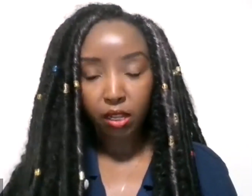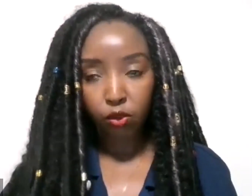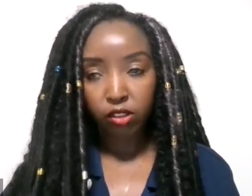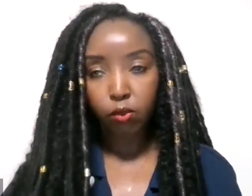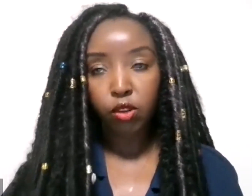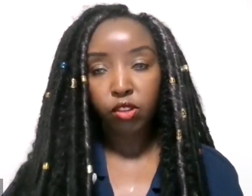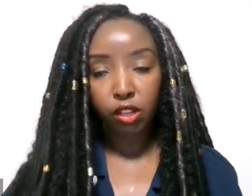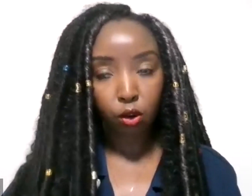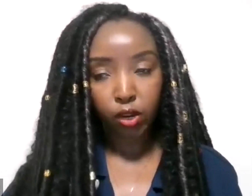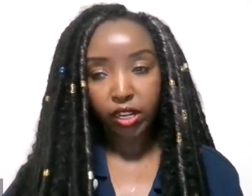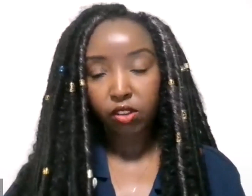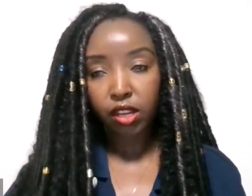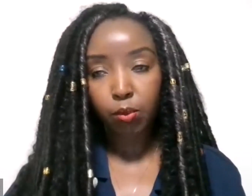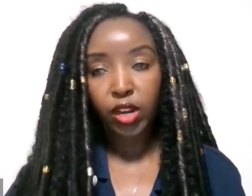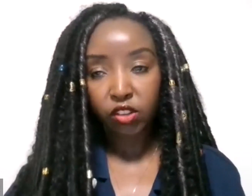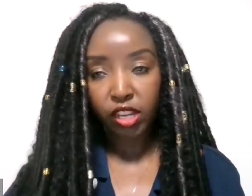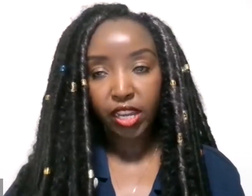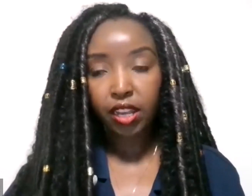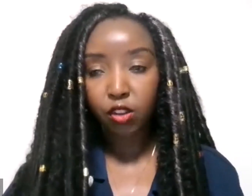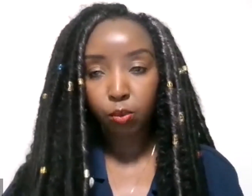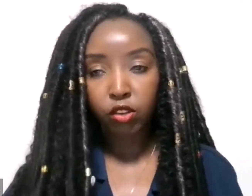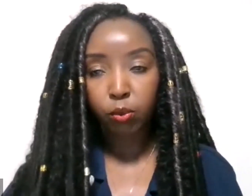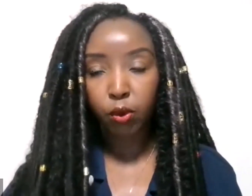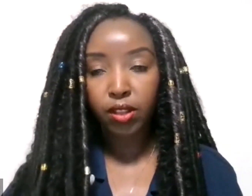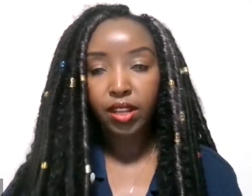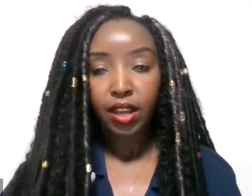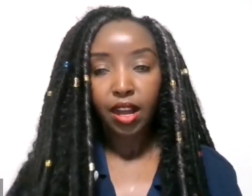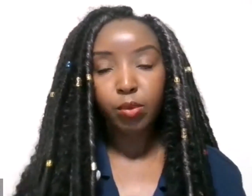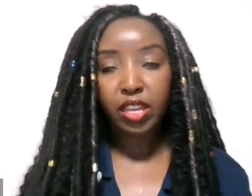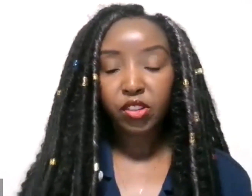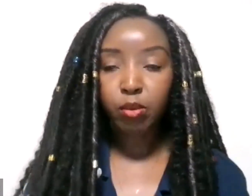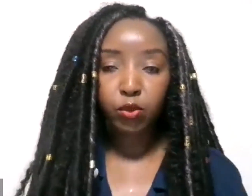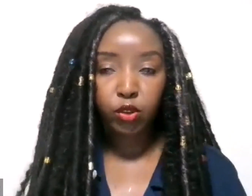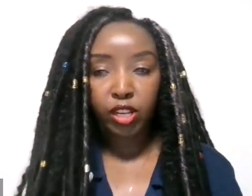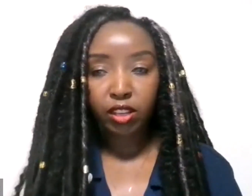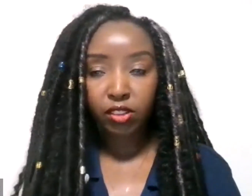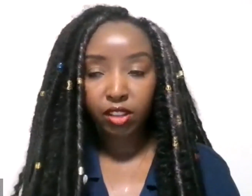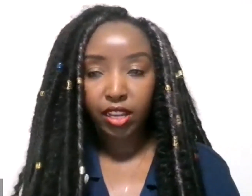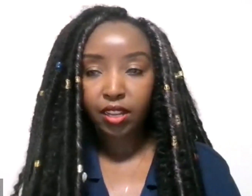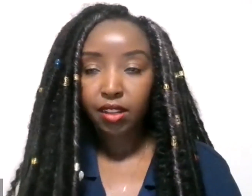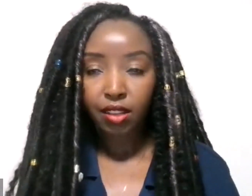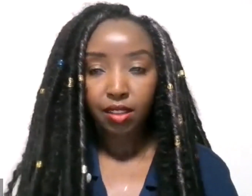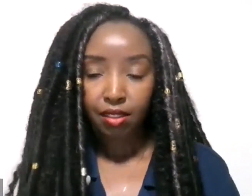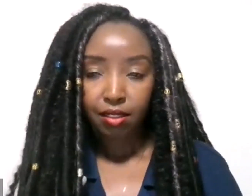the benefits of using the correct white cane and much more. Thank you so much for joining us today. *This session was delivered in British sign language (BSL) and was interpreted by Richard.